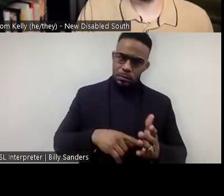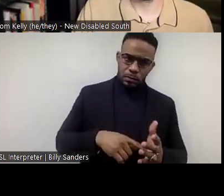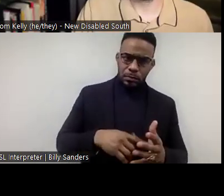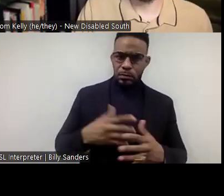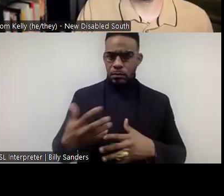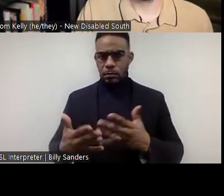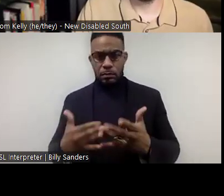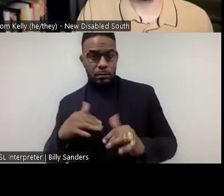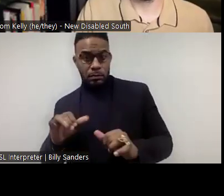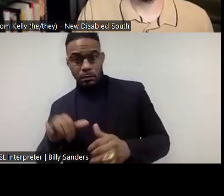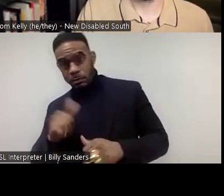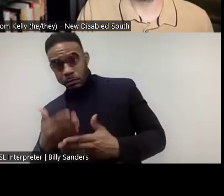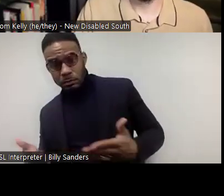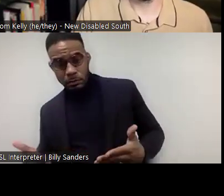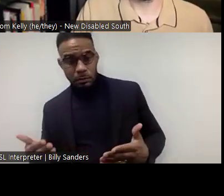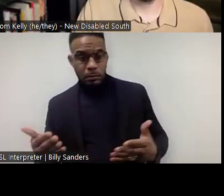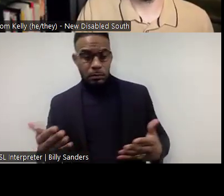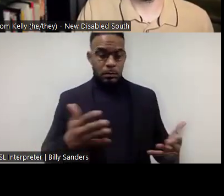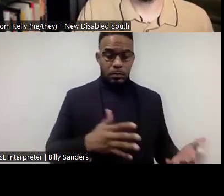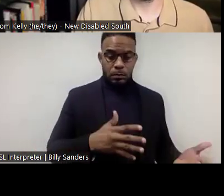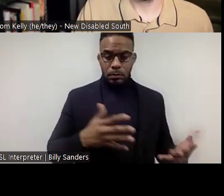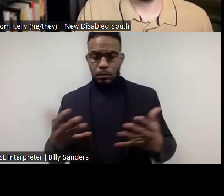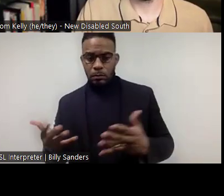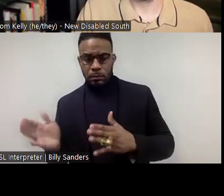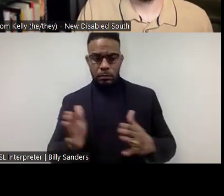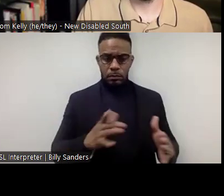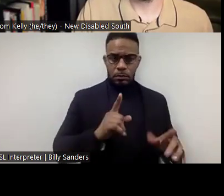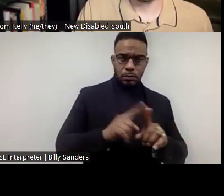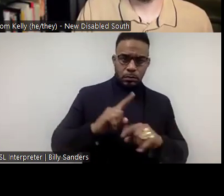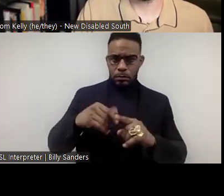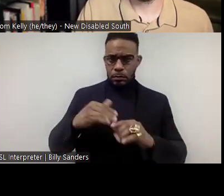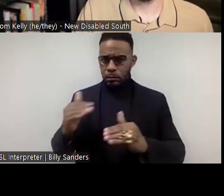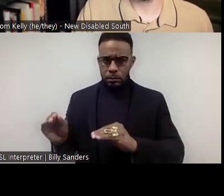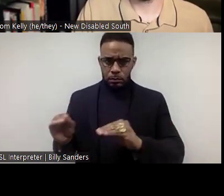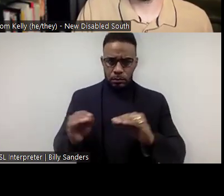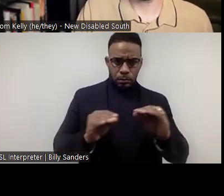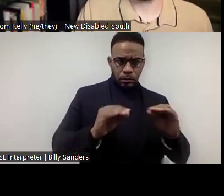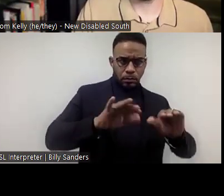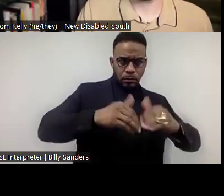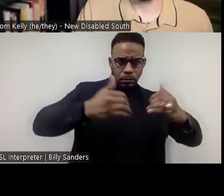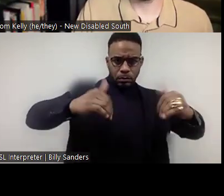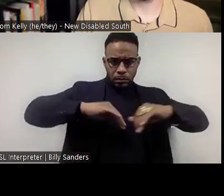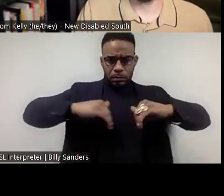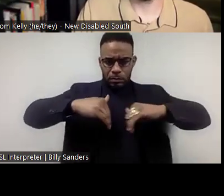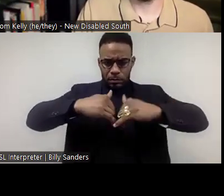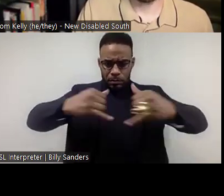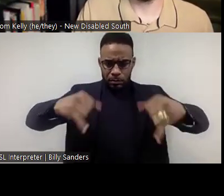maybe I can do this. And if I can do this, maybe I can do another thing. And so organizing is also about